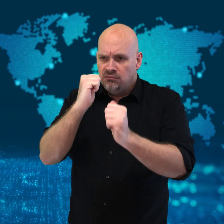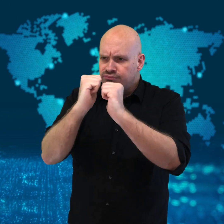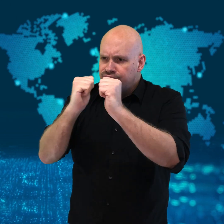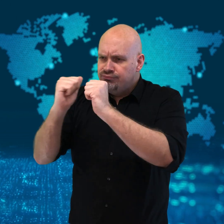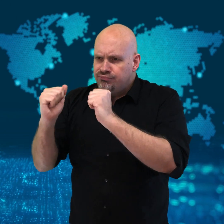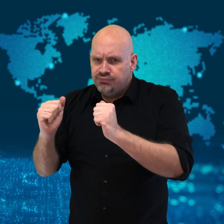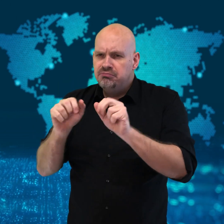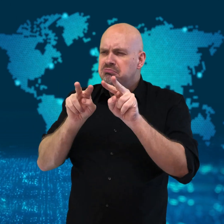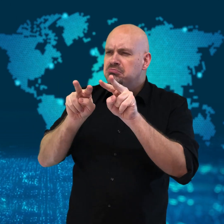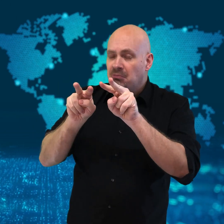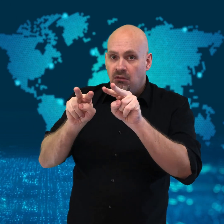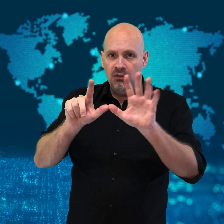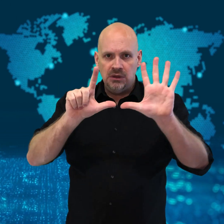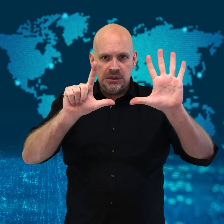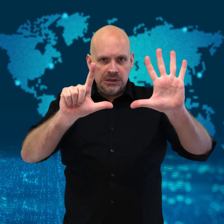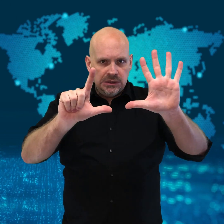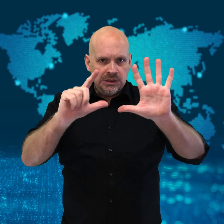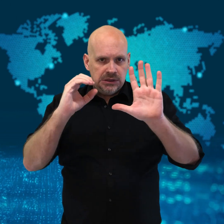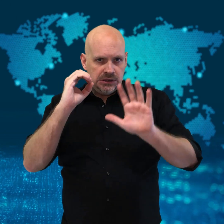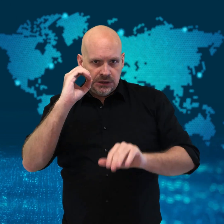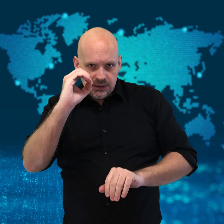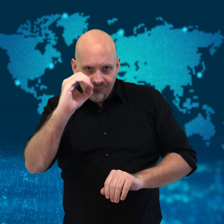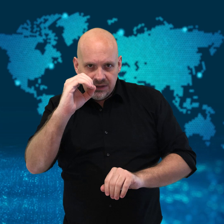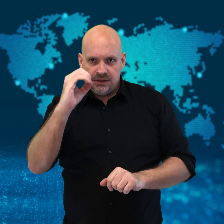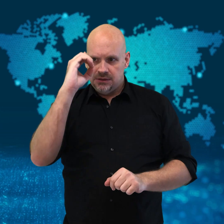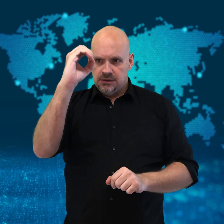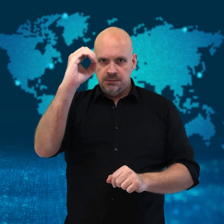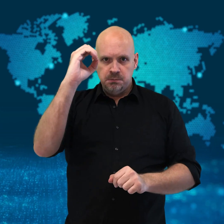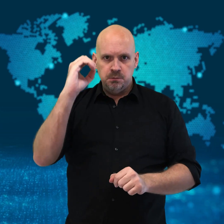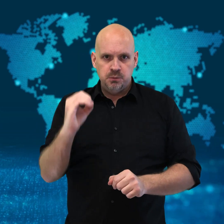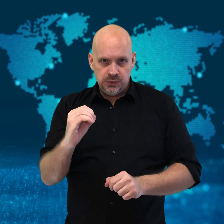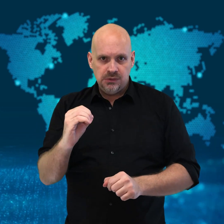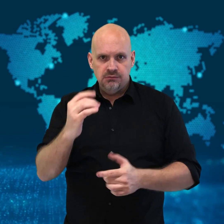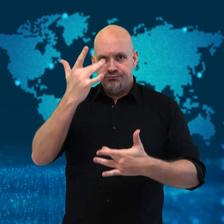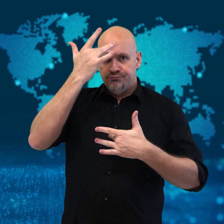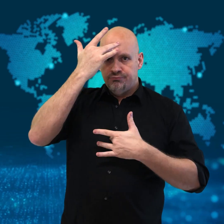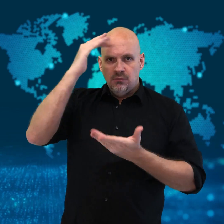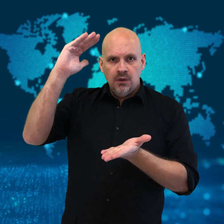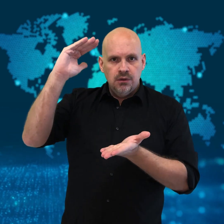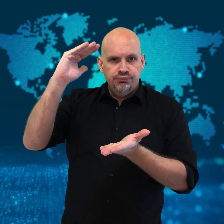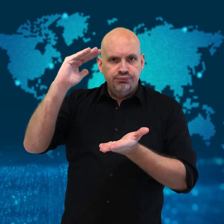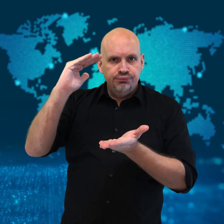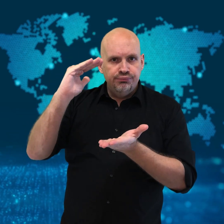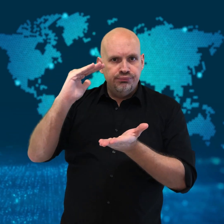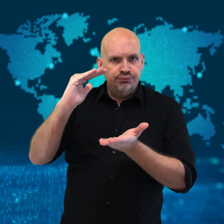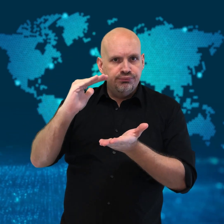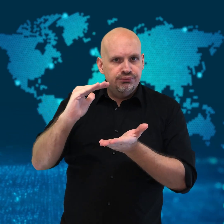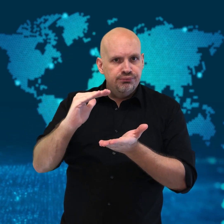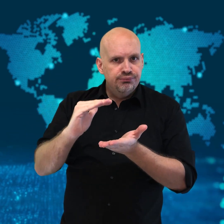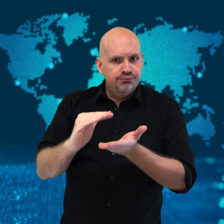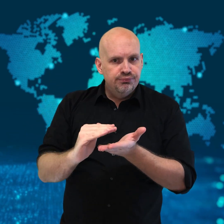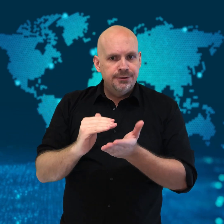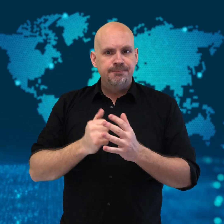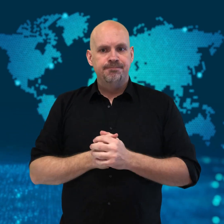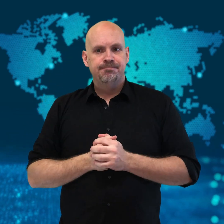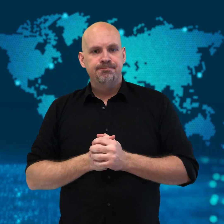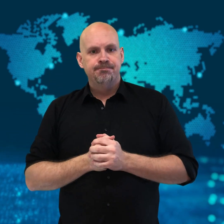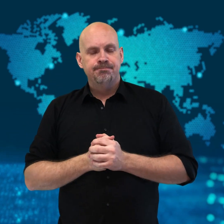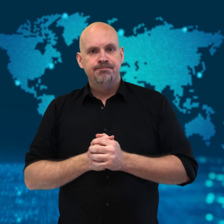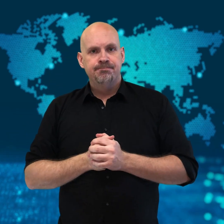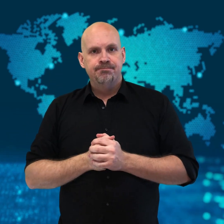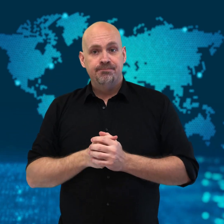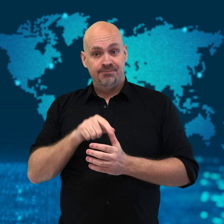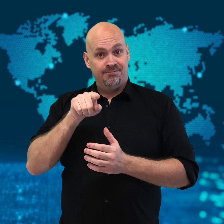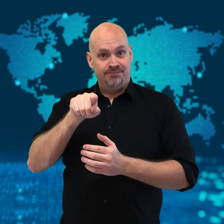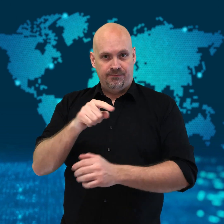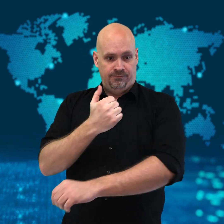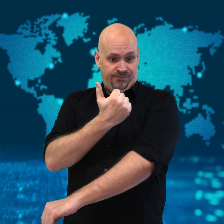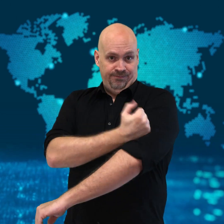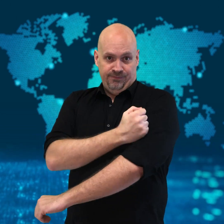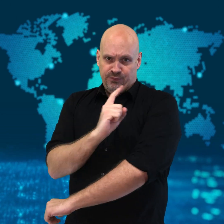This drop happened after the first dose of the Pfizer vaccine.